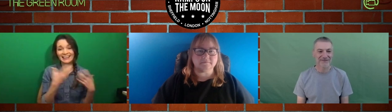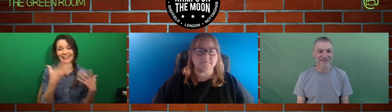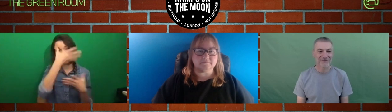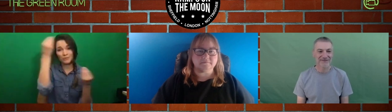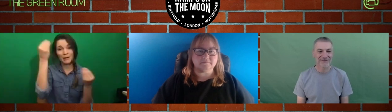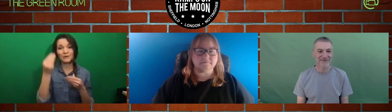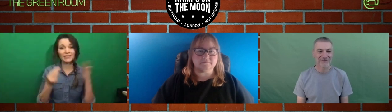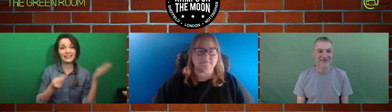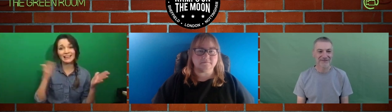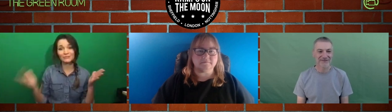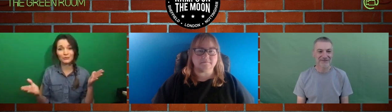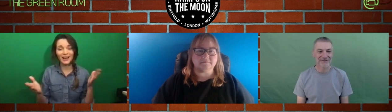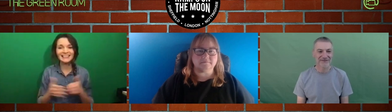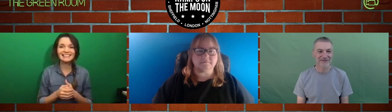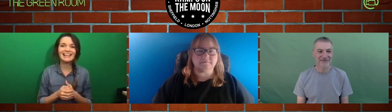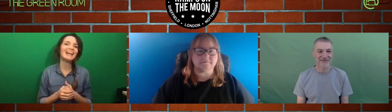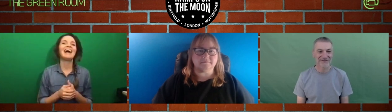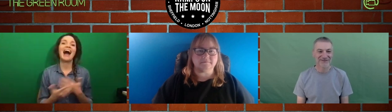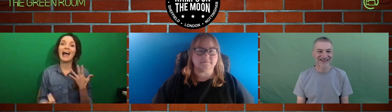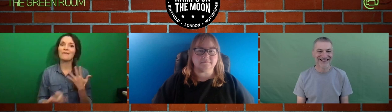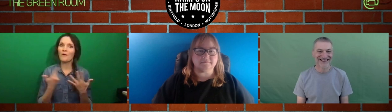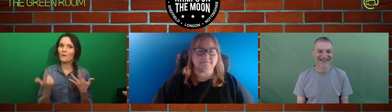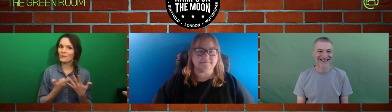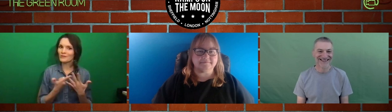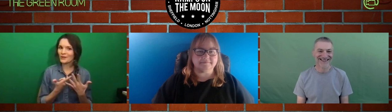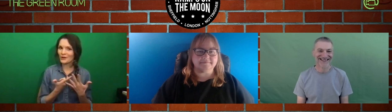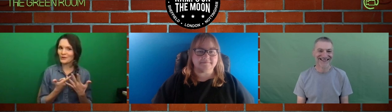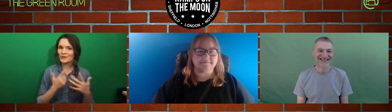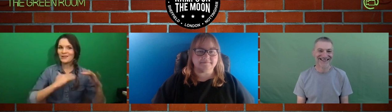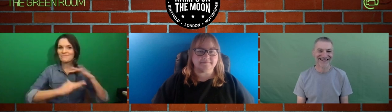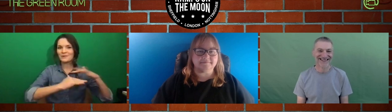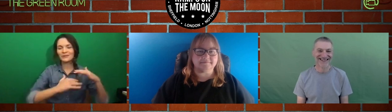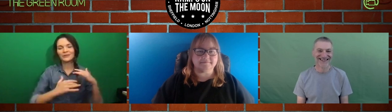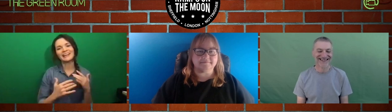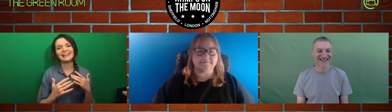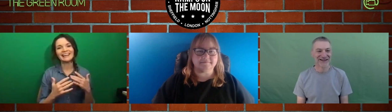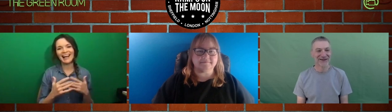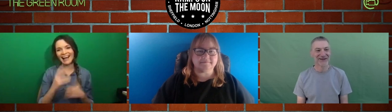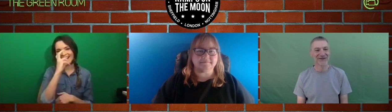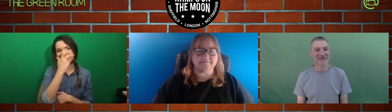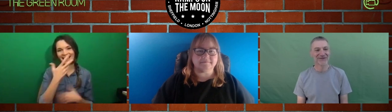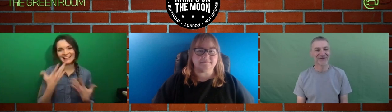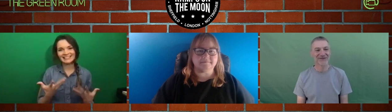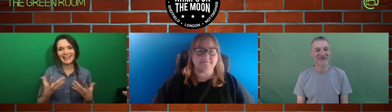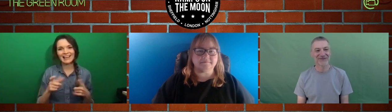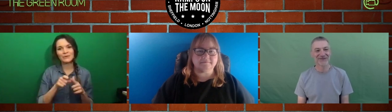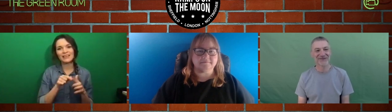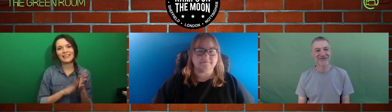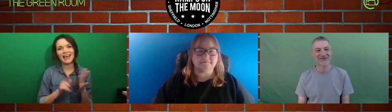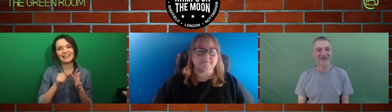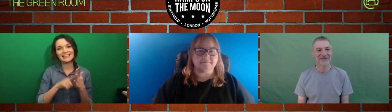never remember if that's left or right. I am also mirroring Clare today with a denim